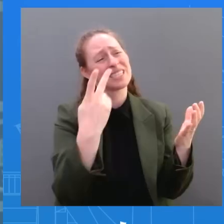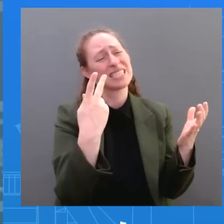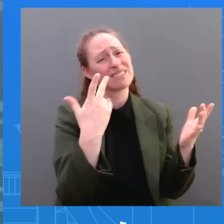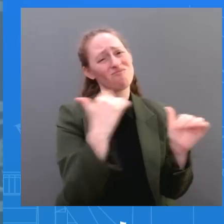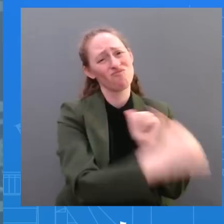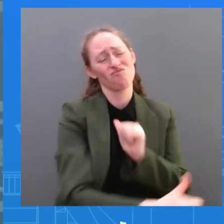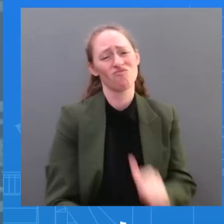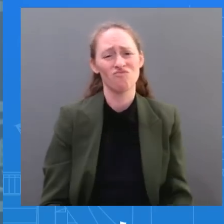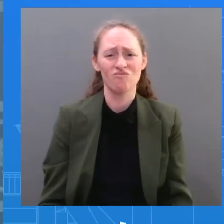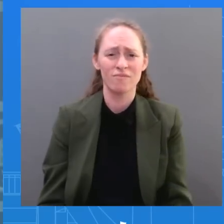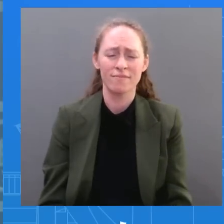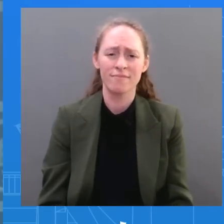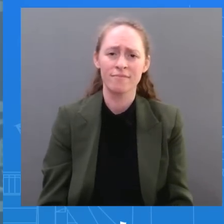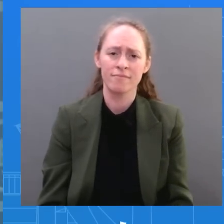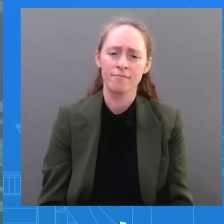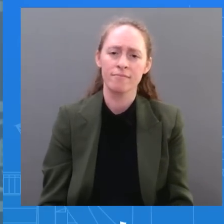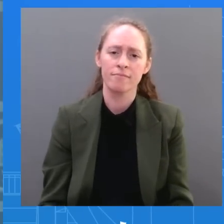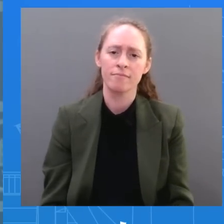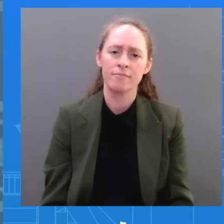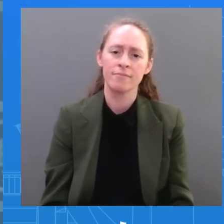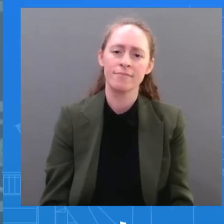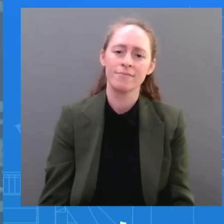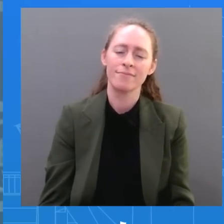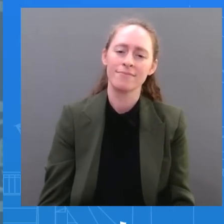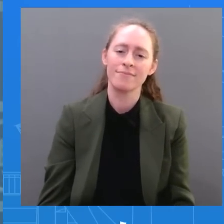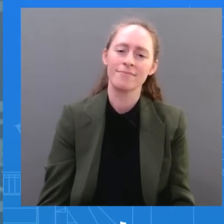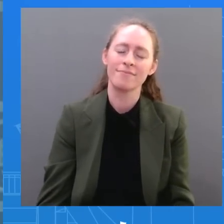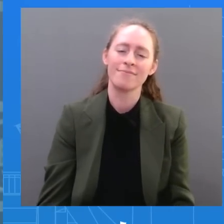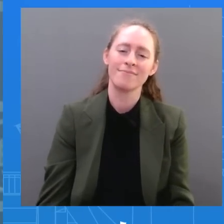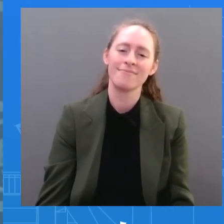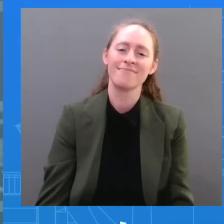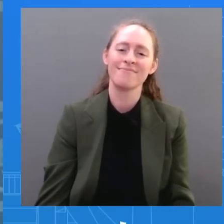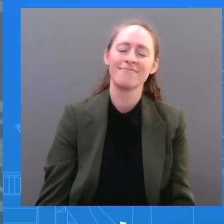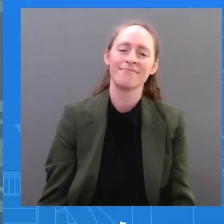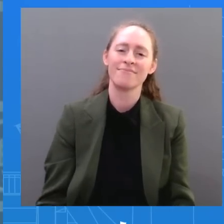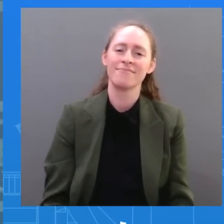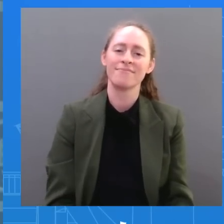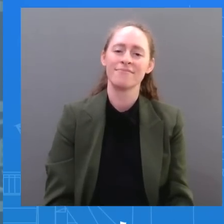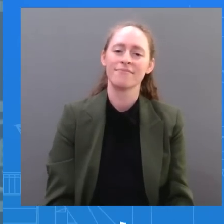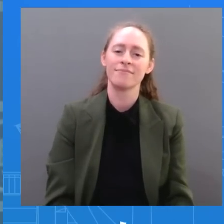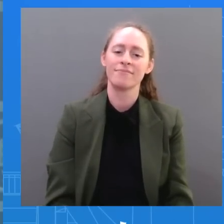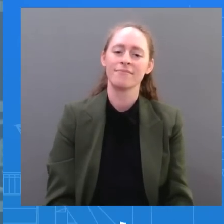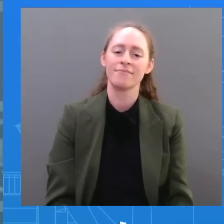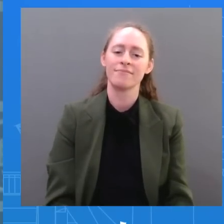Yesterday, President Biden, in his first opportunity to address the public in person, on the shooting,